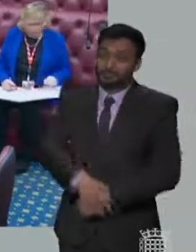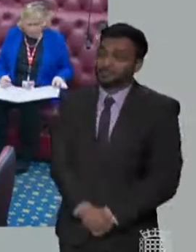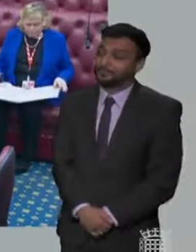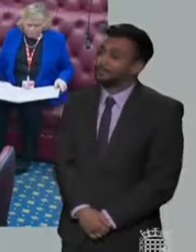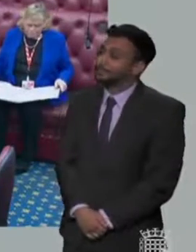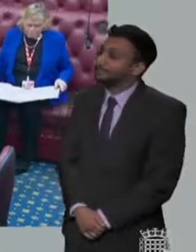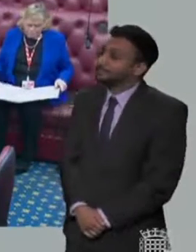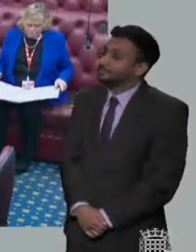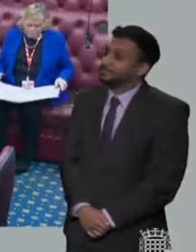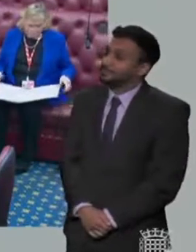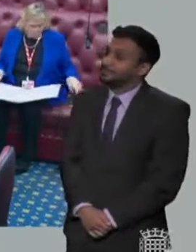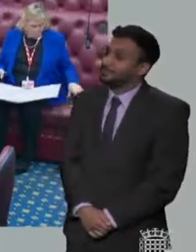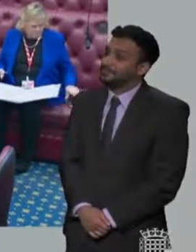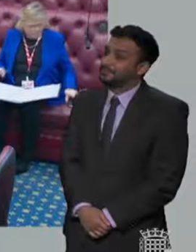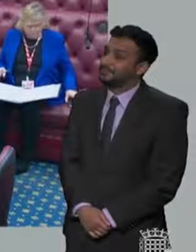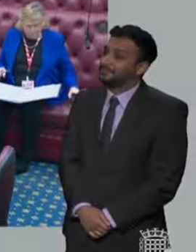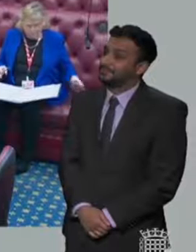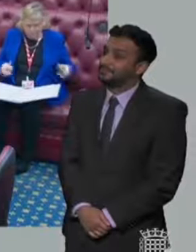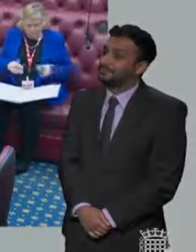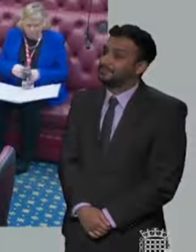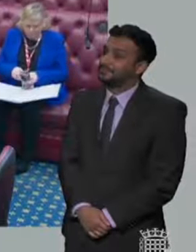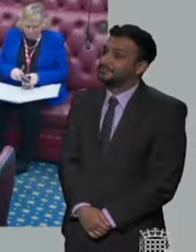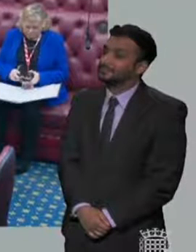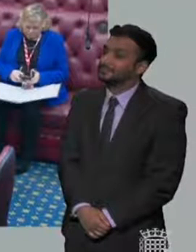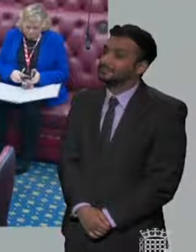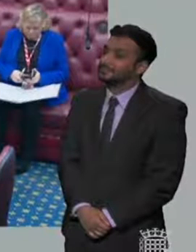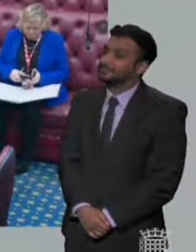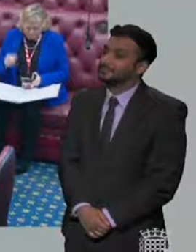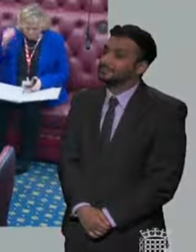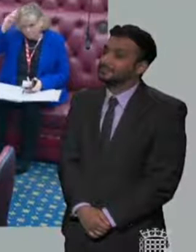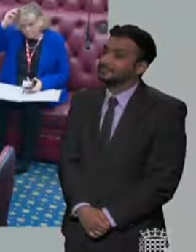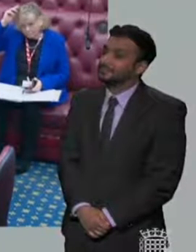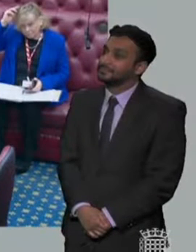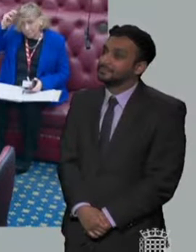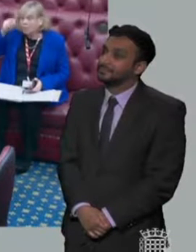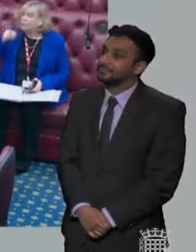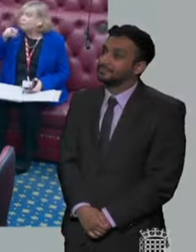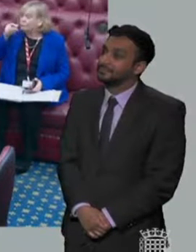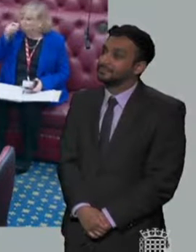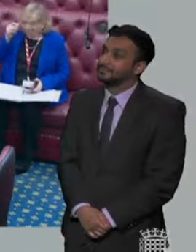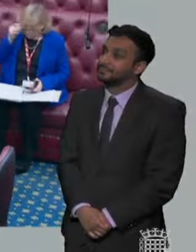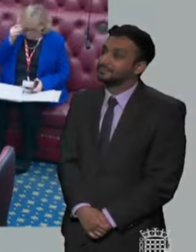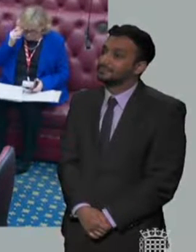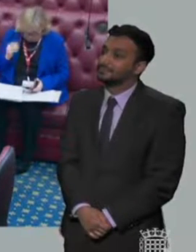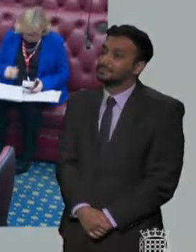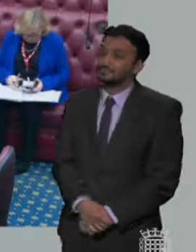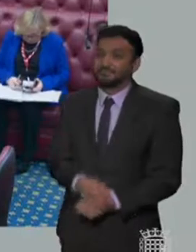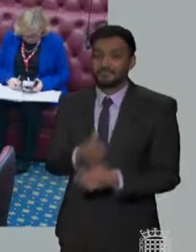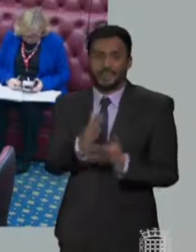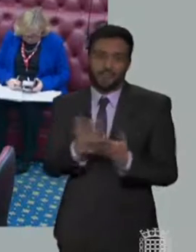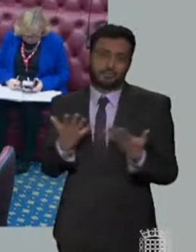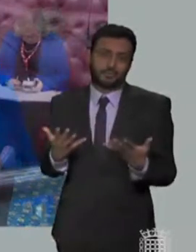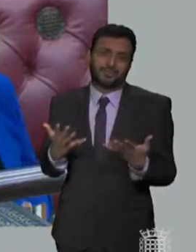my lords it is indeed a special day for us and uh i'm delighted that this bill has come before your